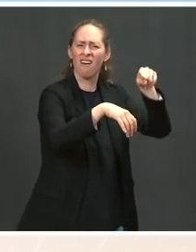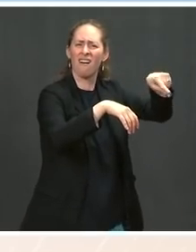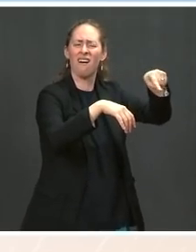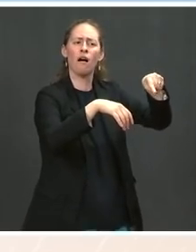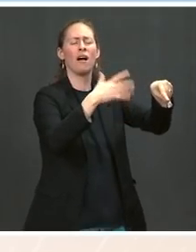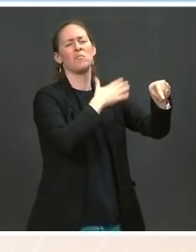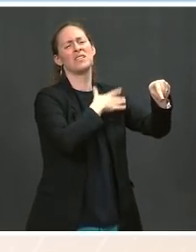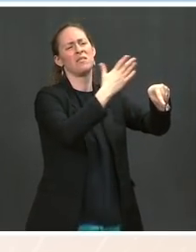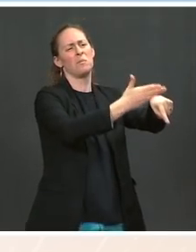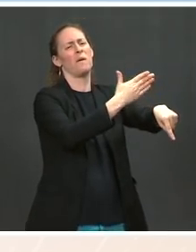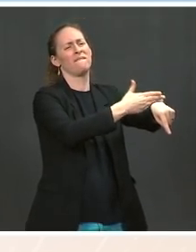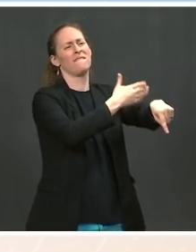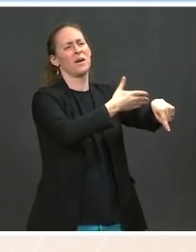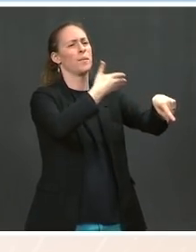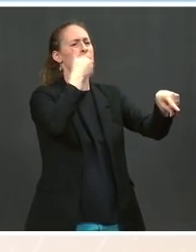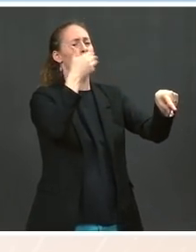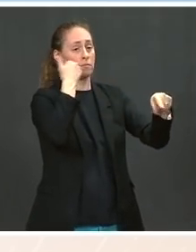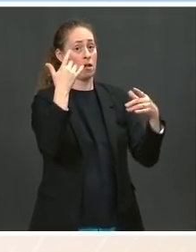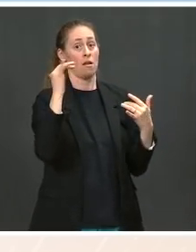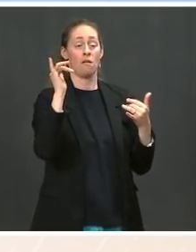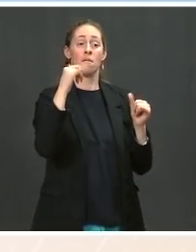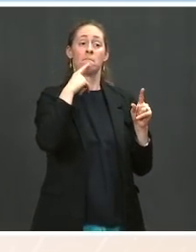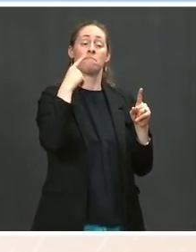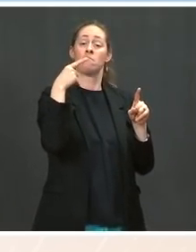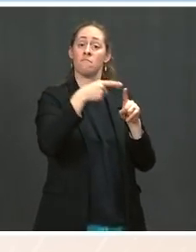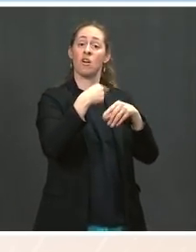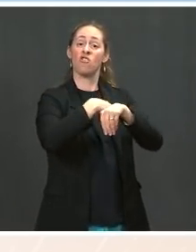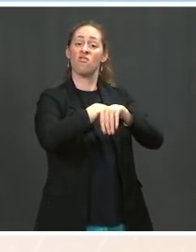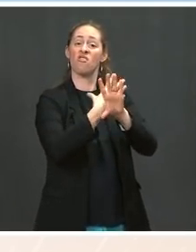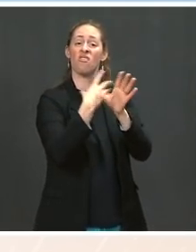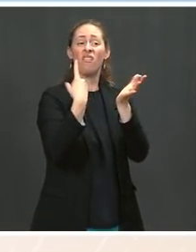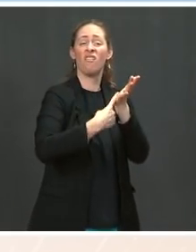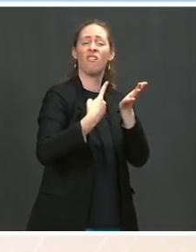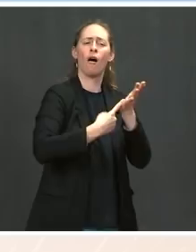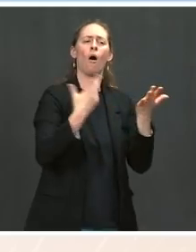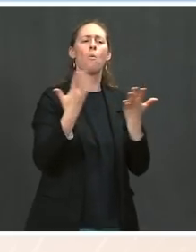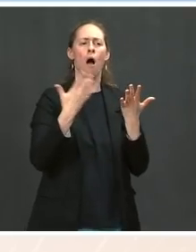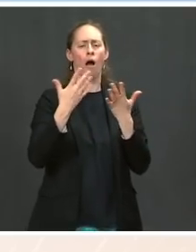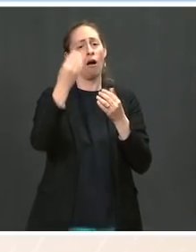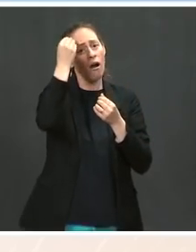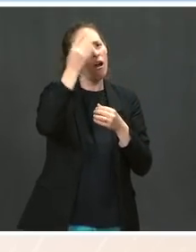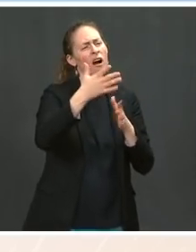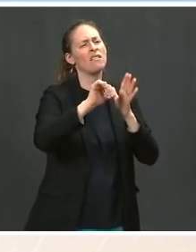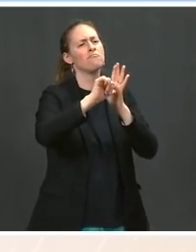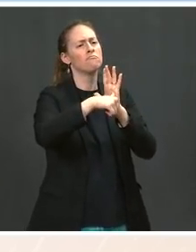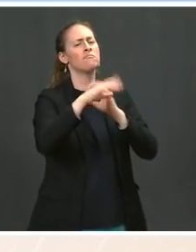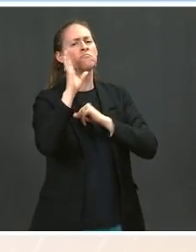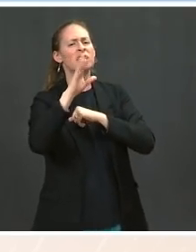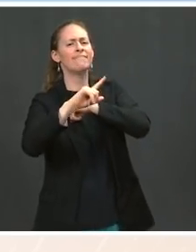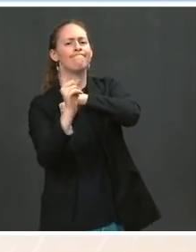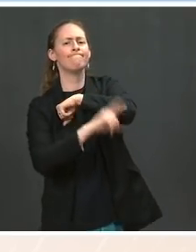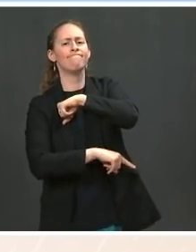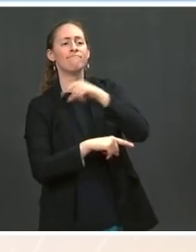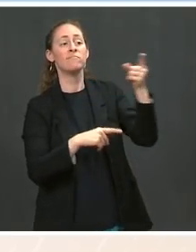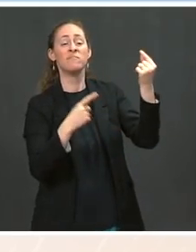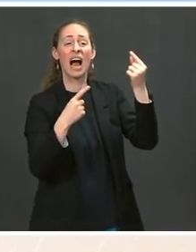in part, the fact that there will be consequences to the actions of Russian leaders